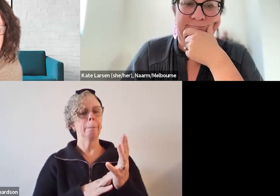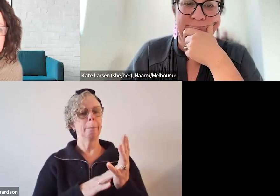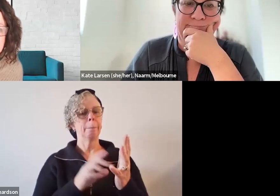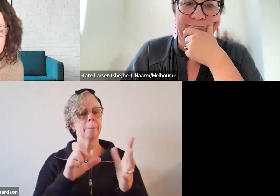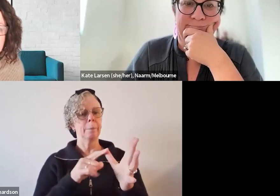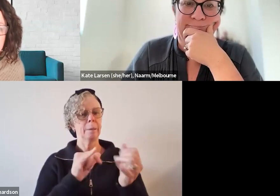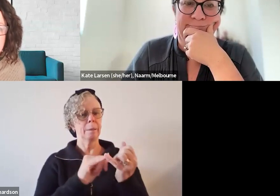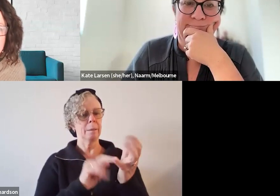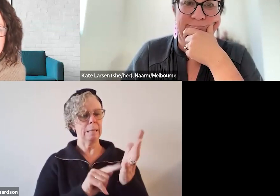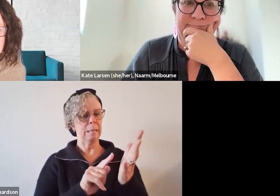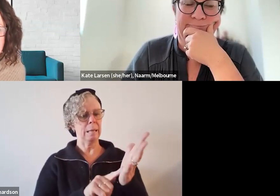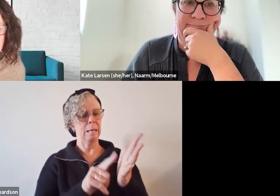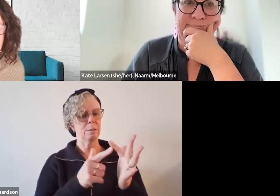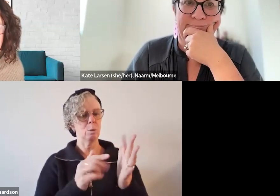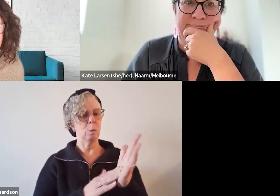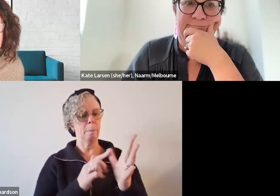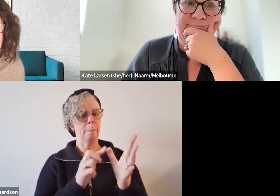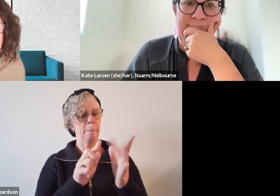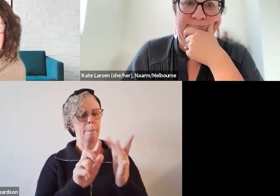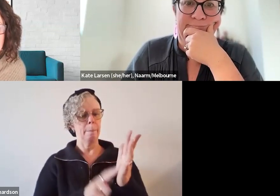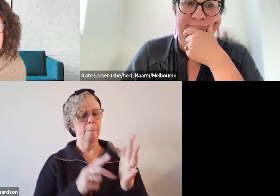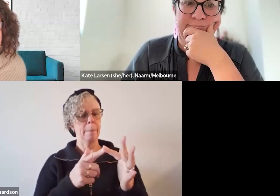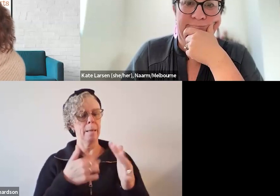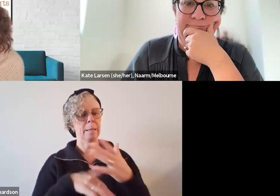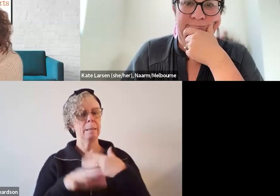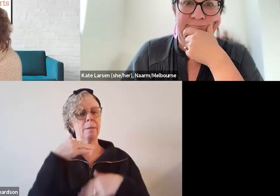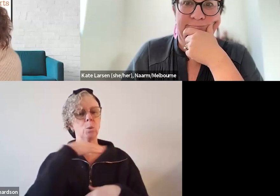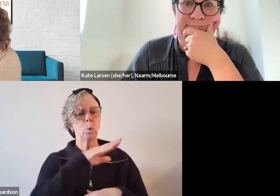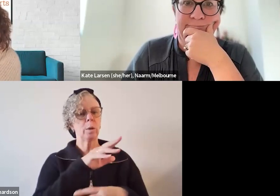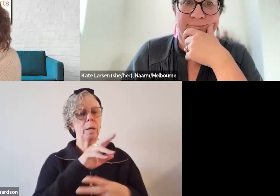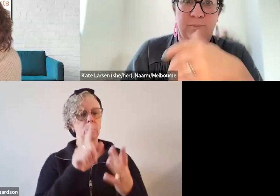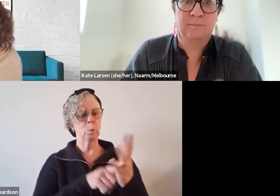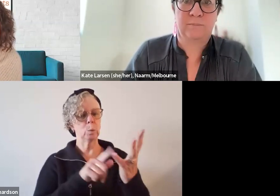So we're going to hear from Jude Anderson, who's the artistic director and founder.